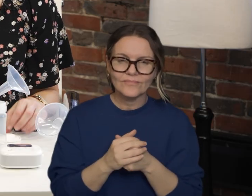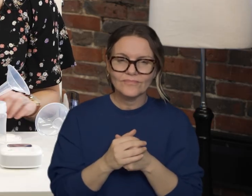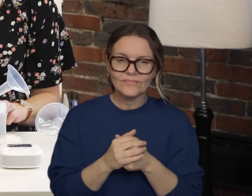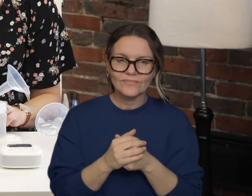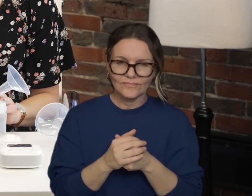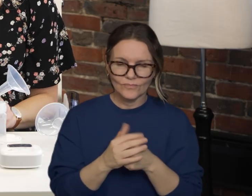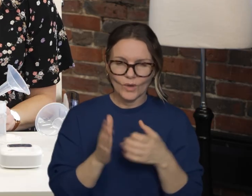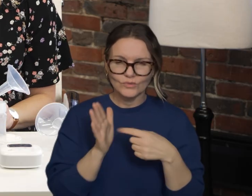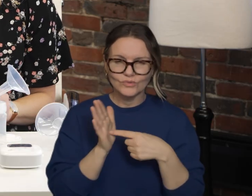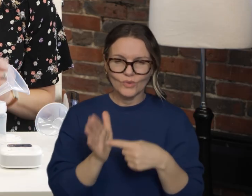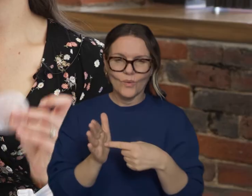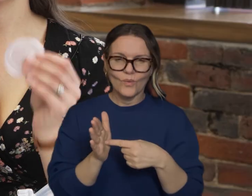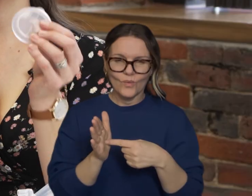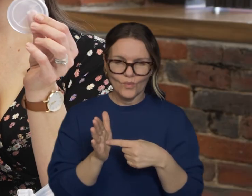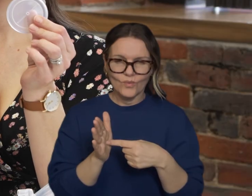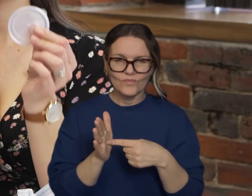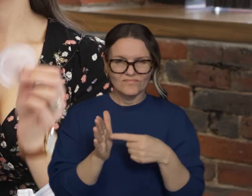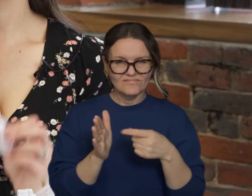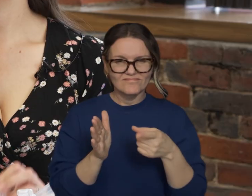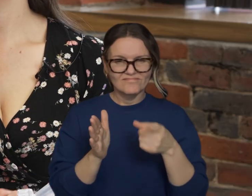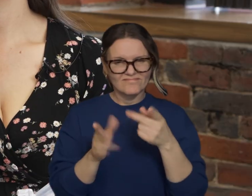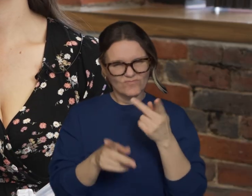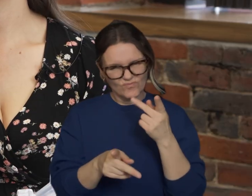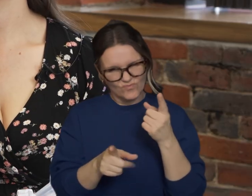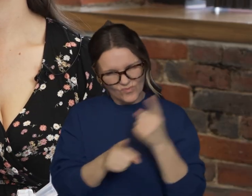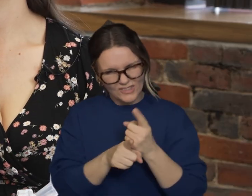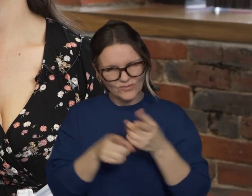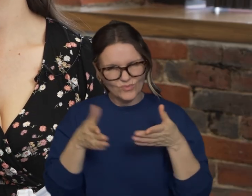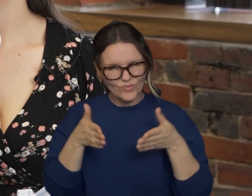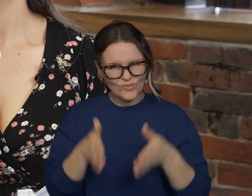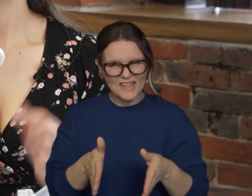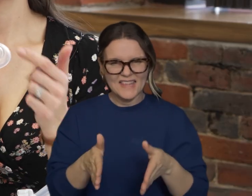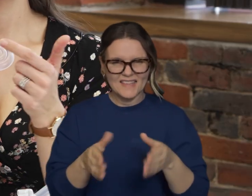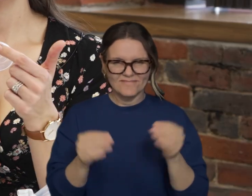you're going to start with the smaller of the clear plastic circles and you're going to face